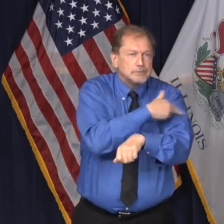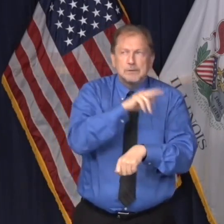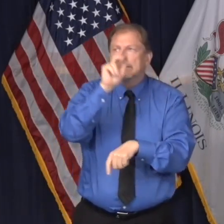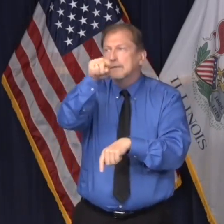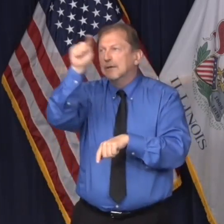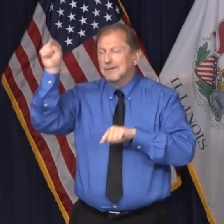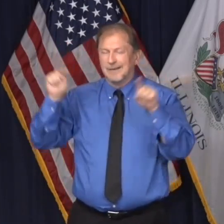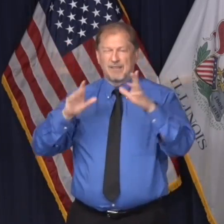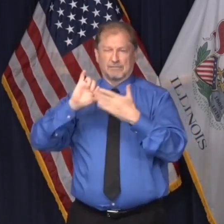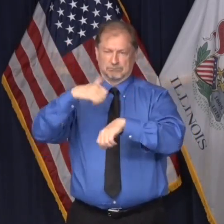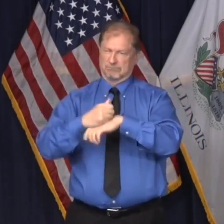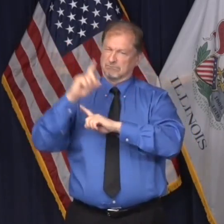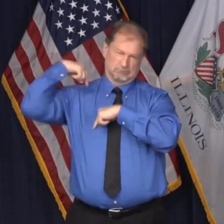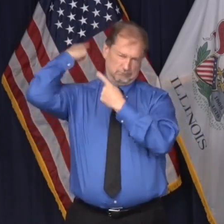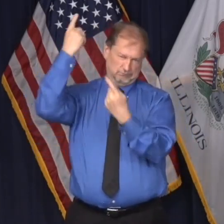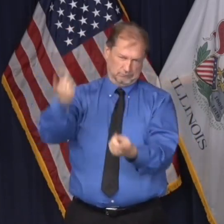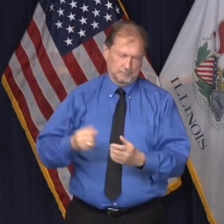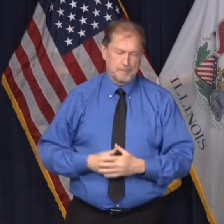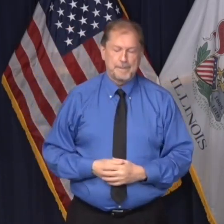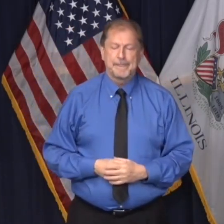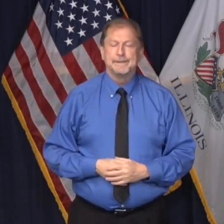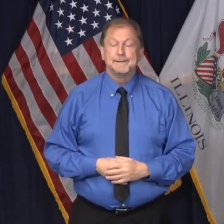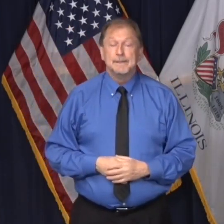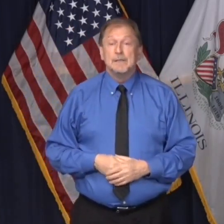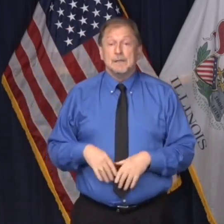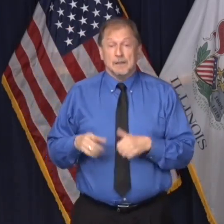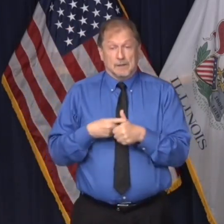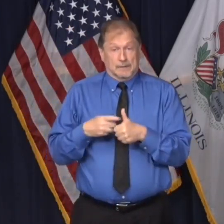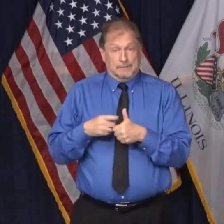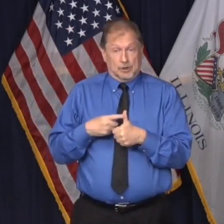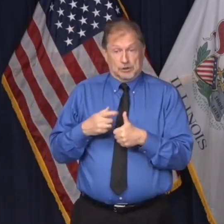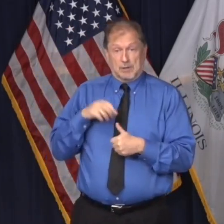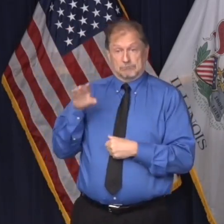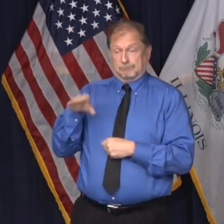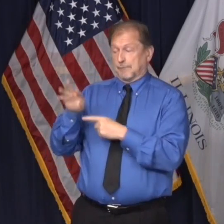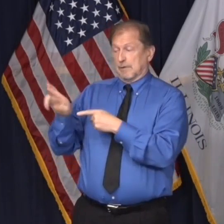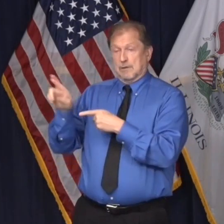THOSE REGIONS, BY THE WAY, ARE DESIGNATED BY THEIR INTERCORRECTIVE NETWORKS OF